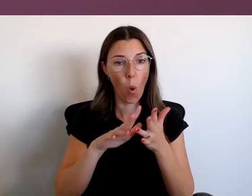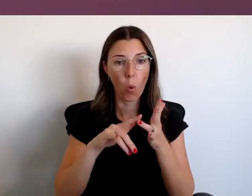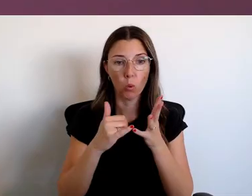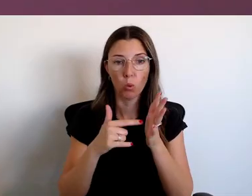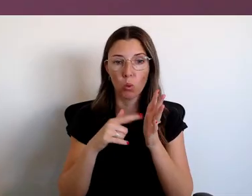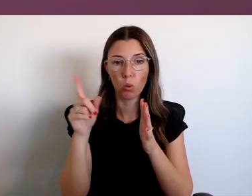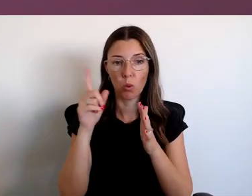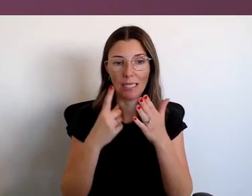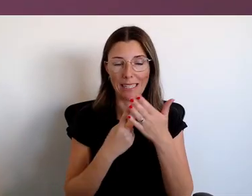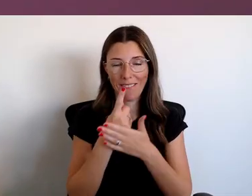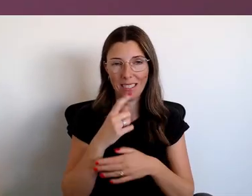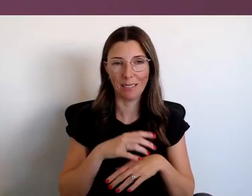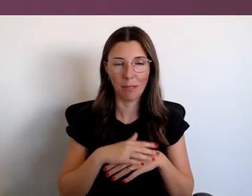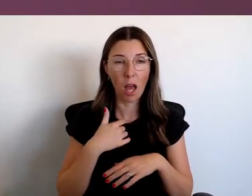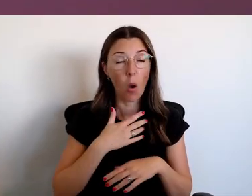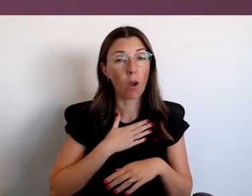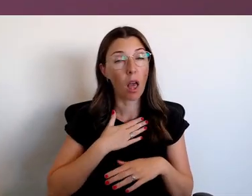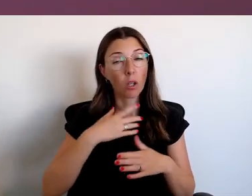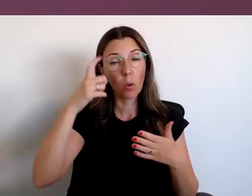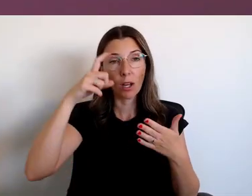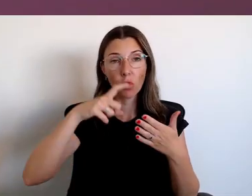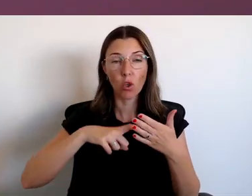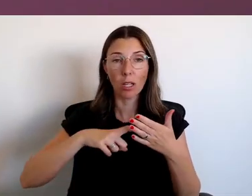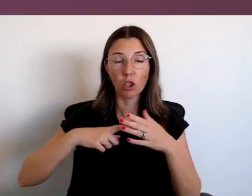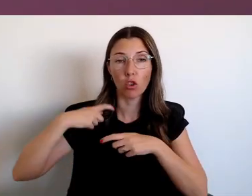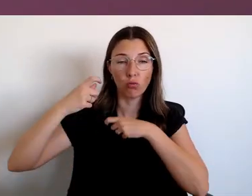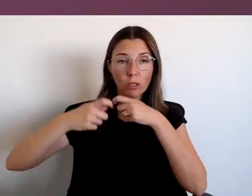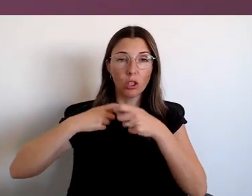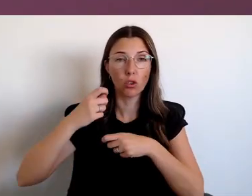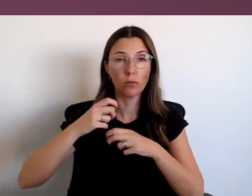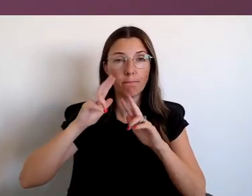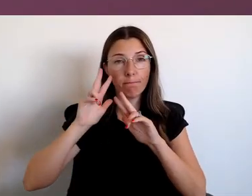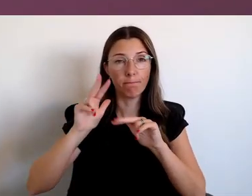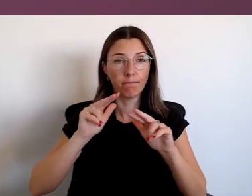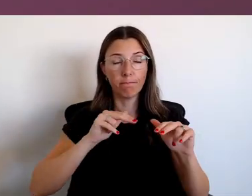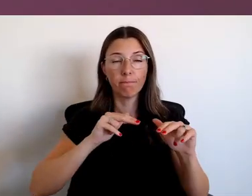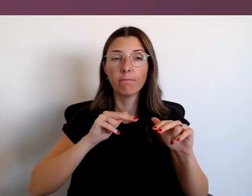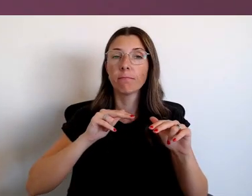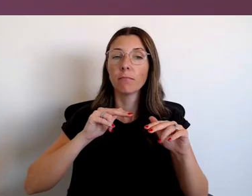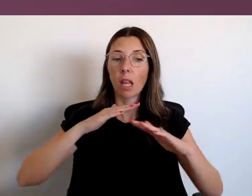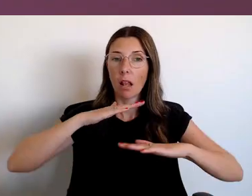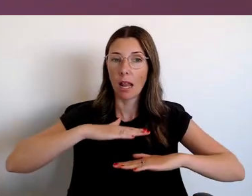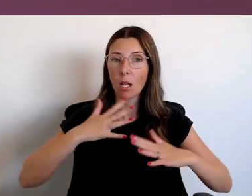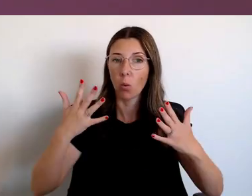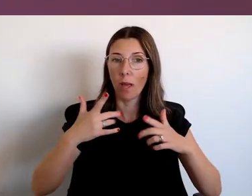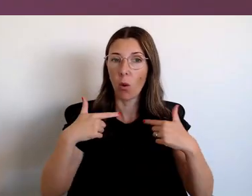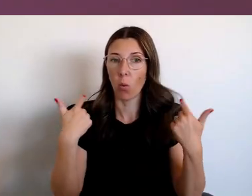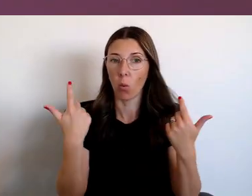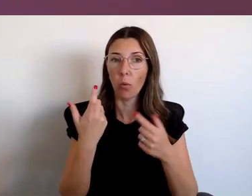I'd like to open this morning by acknowledging the Traditional Custodians of the land that we're broadcasting from,